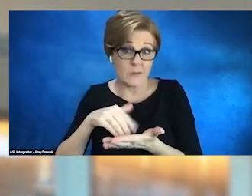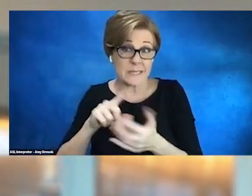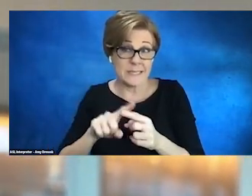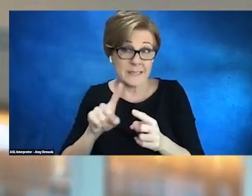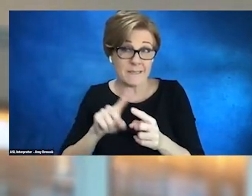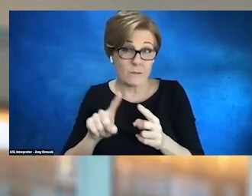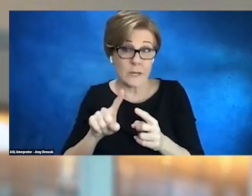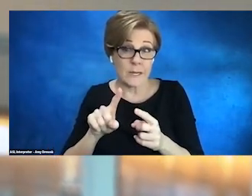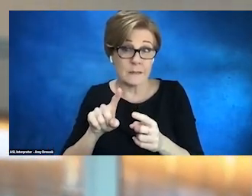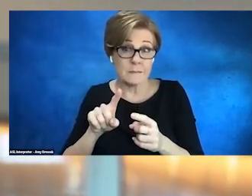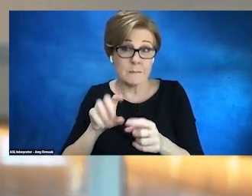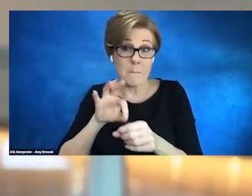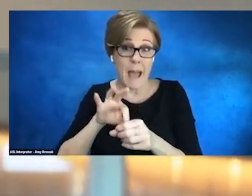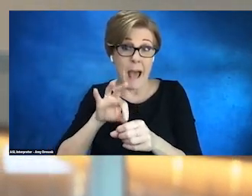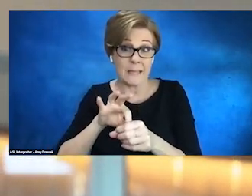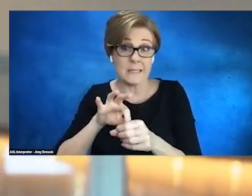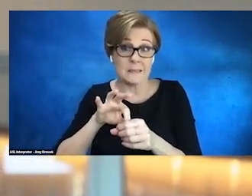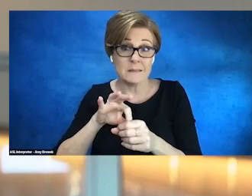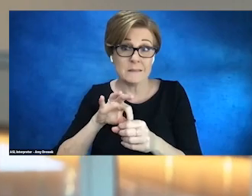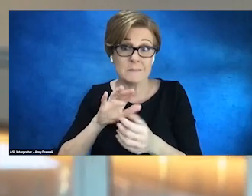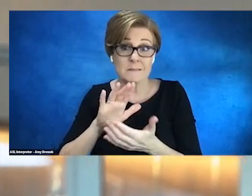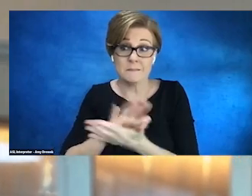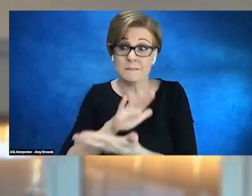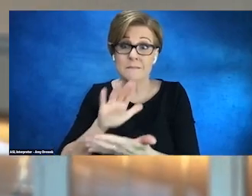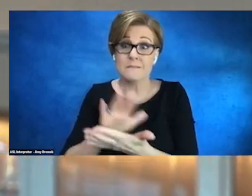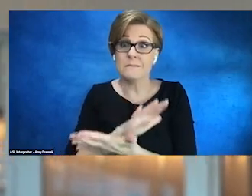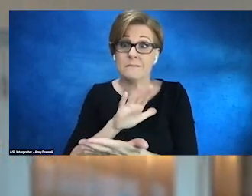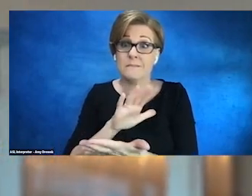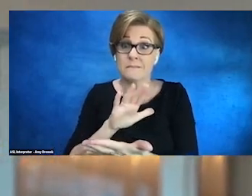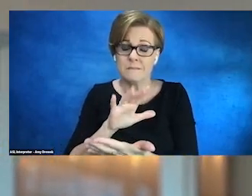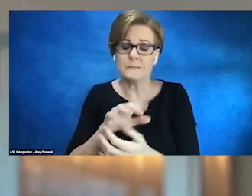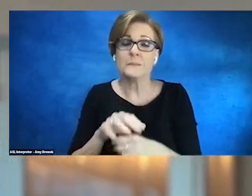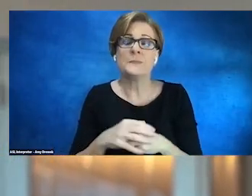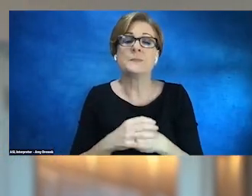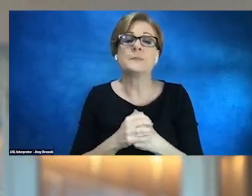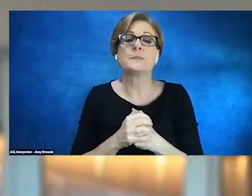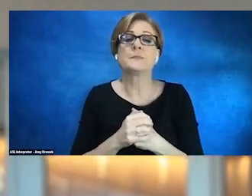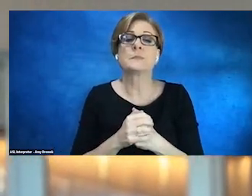12,000 ballot styles and so it's our Sitebook check-in station that we just showed